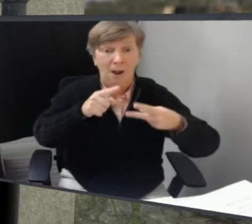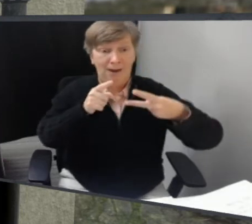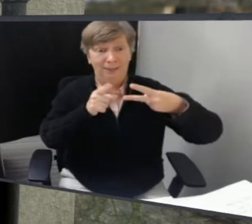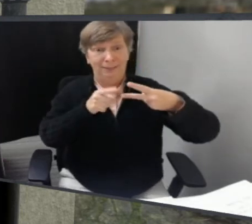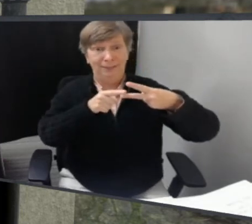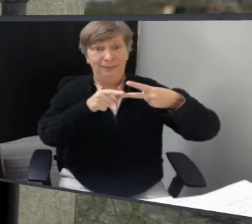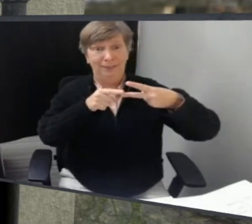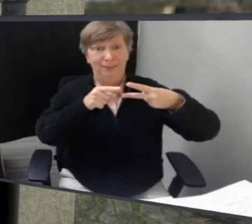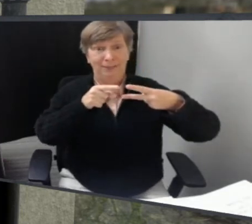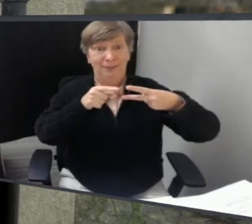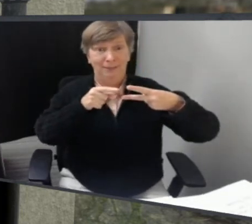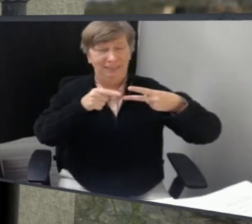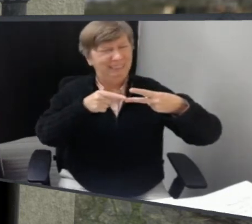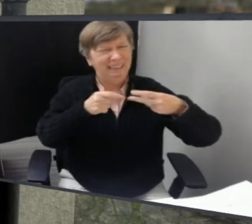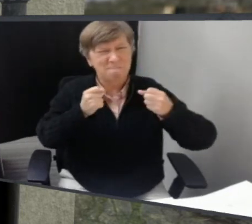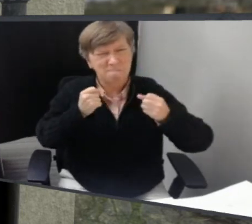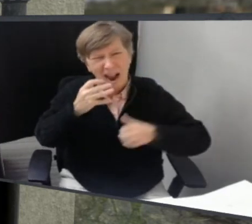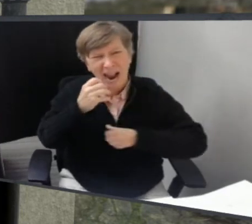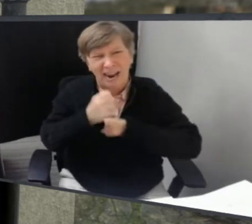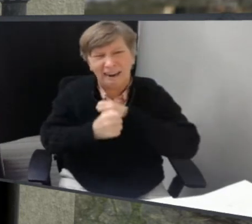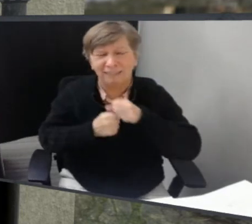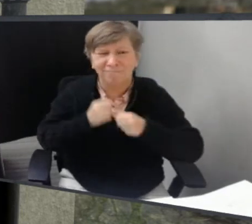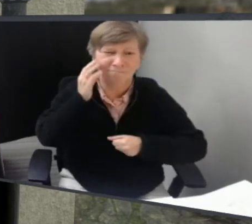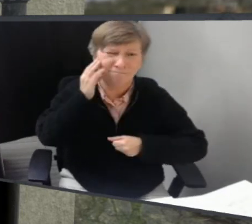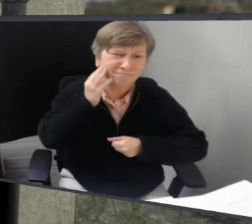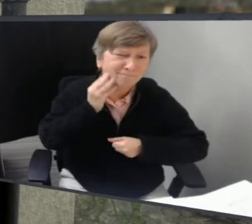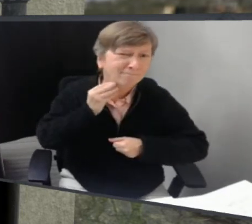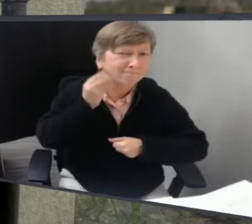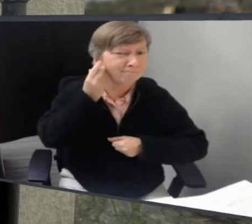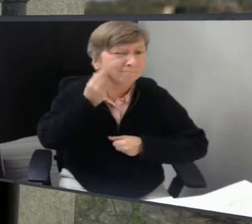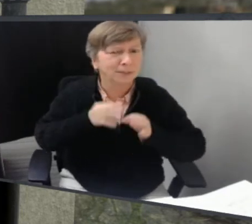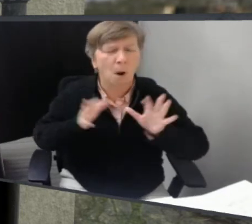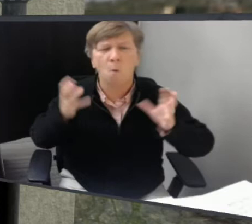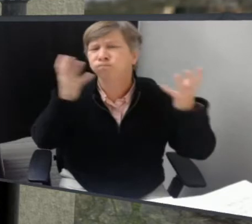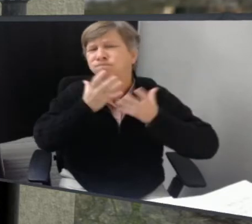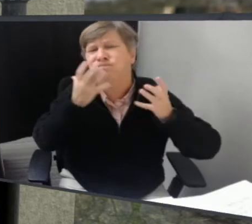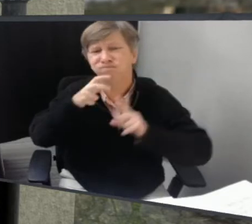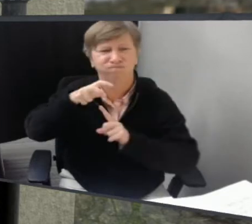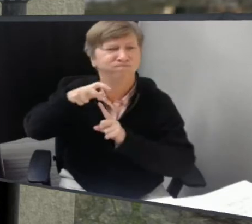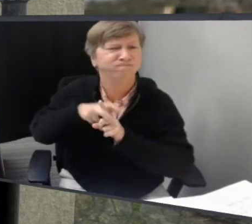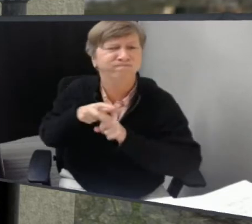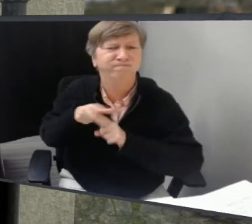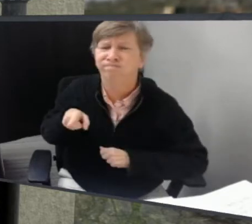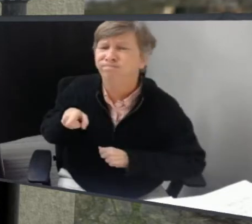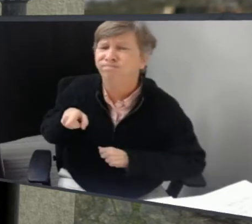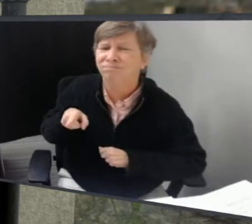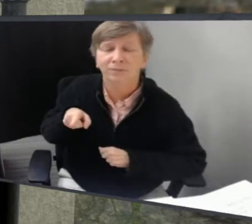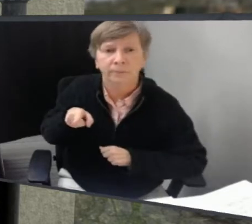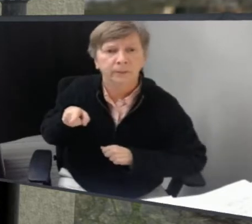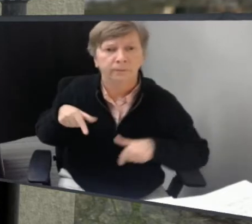motivated trying to figure out how to do this, and how to learn how to do this new technology. The